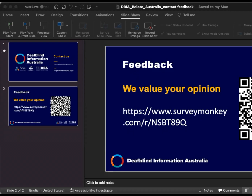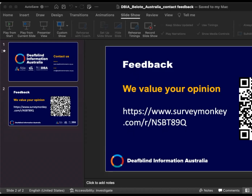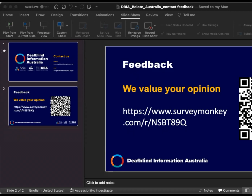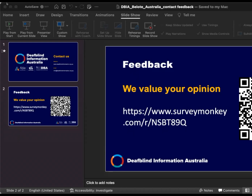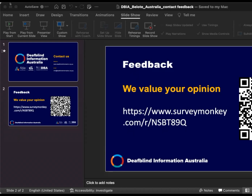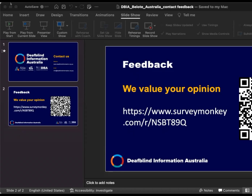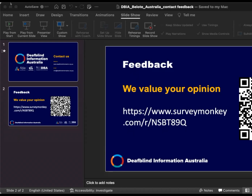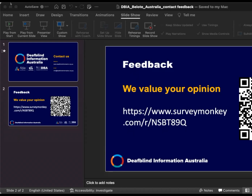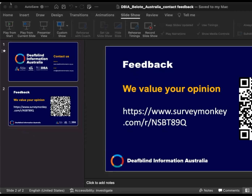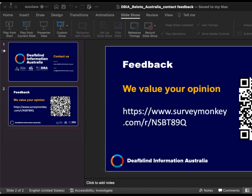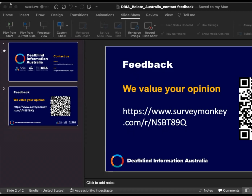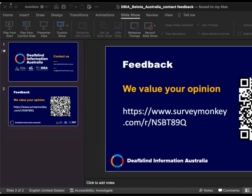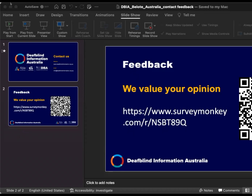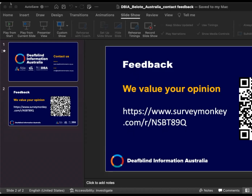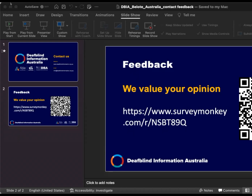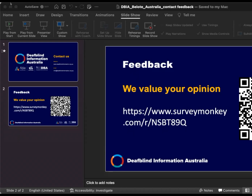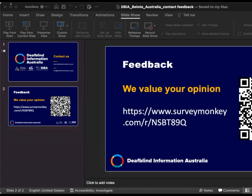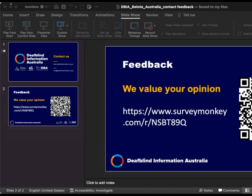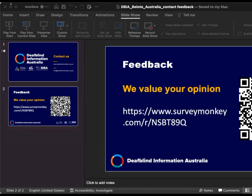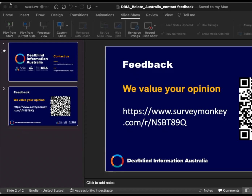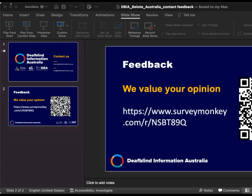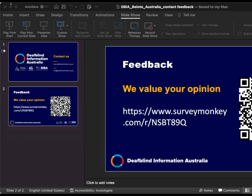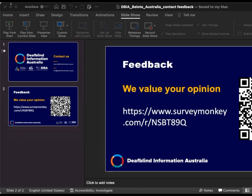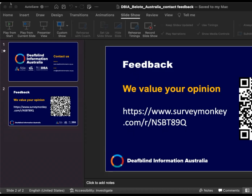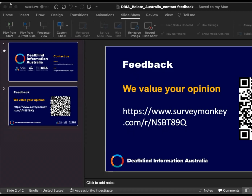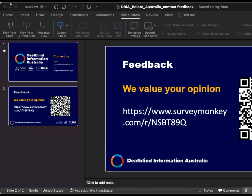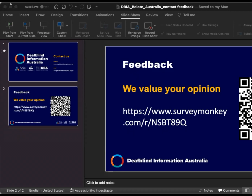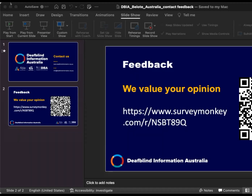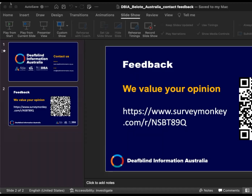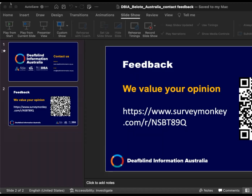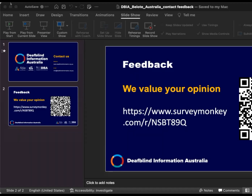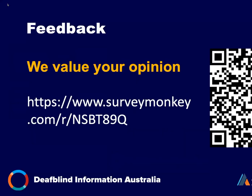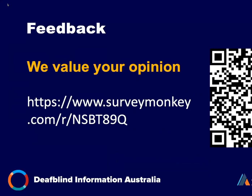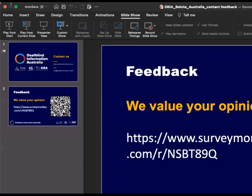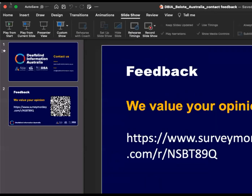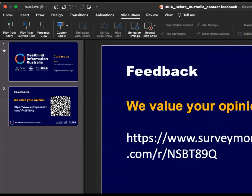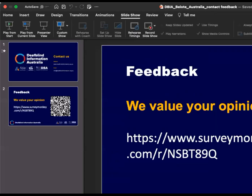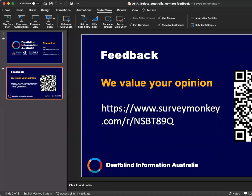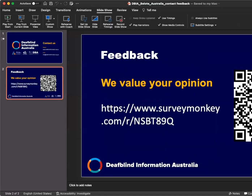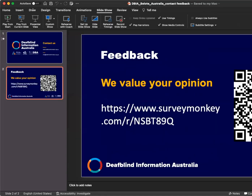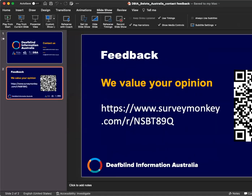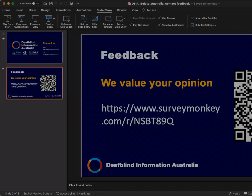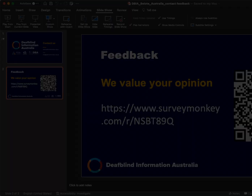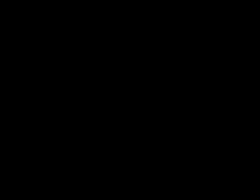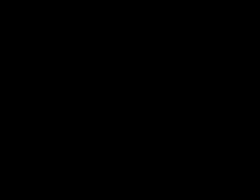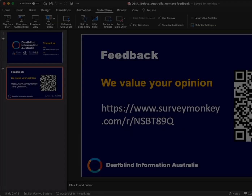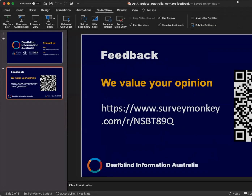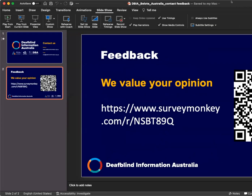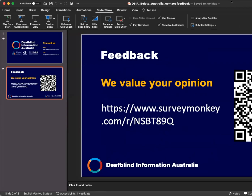or comments after this is over please feel free to email me anytime. I'm very accessible.